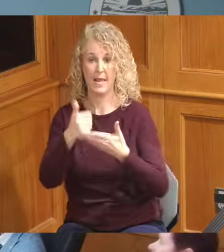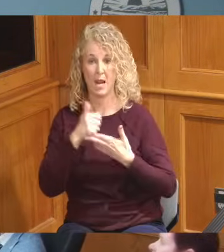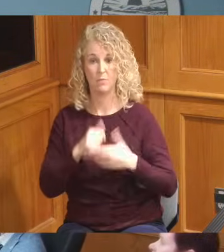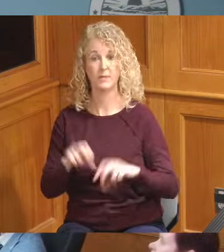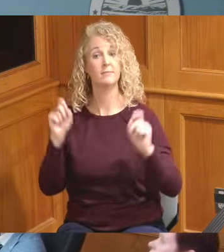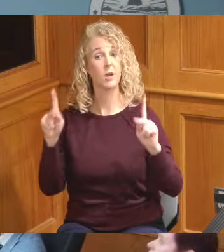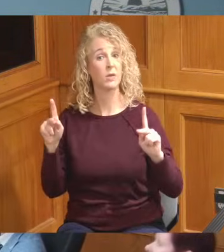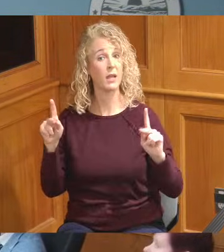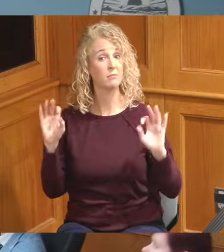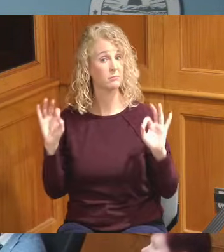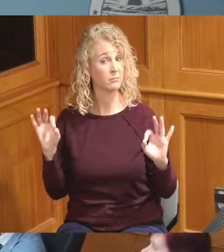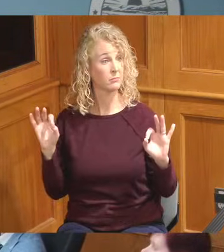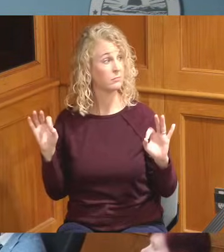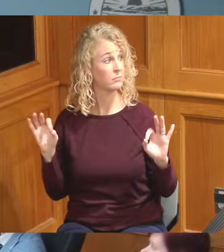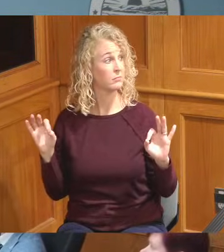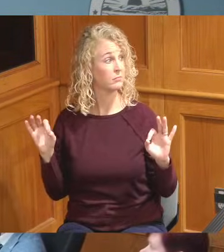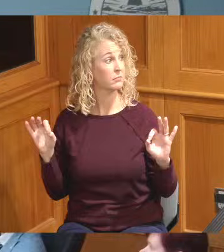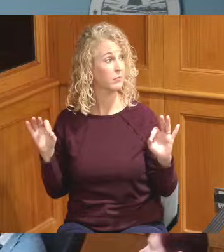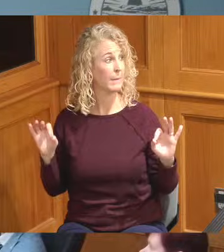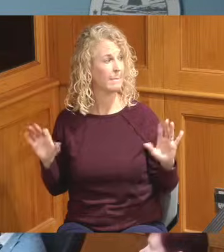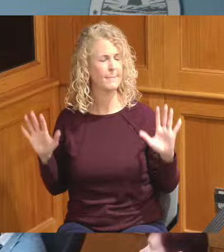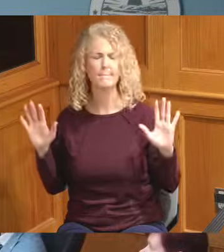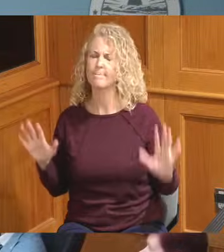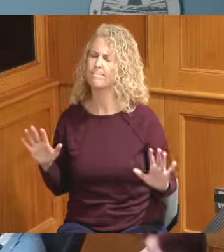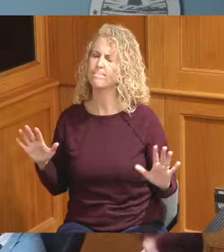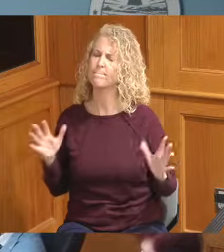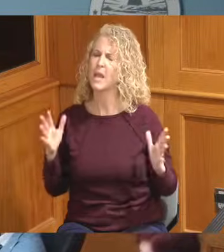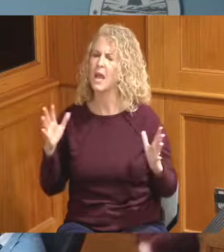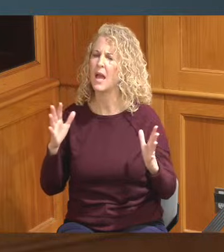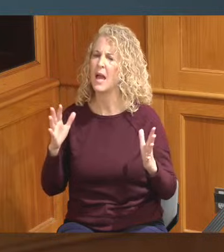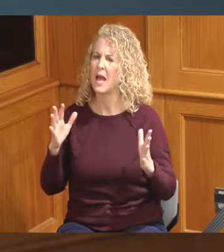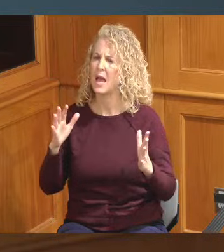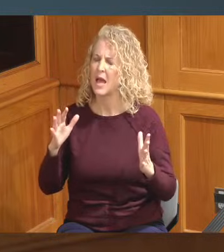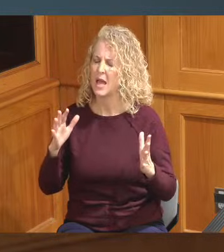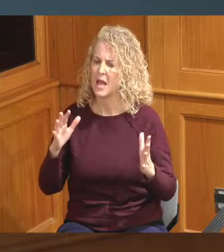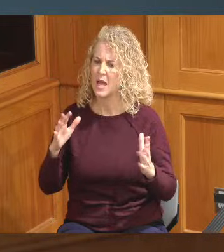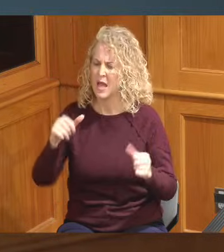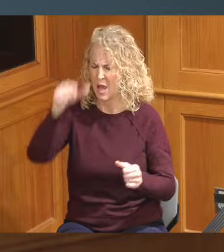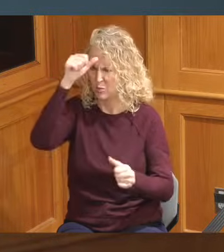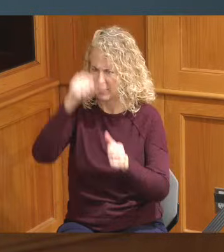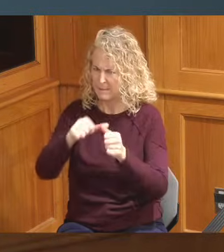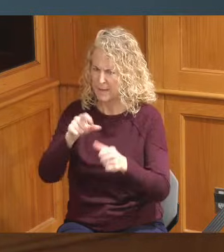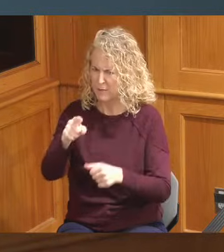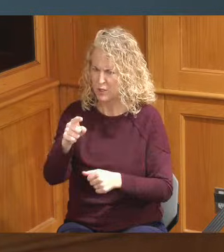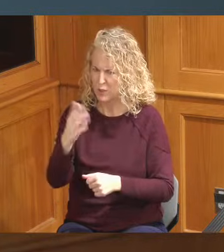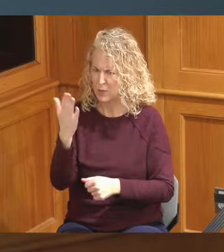you're done. And I just I want to remember also I remember you since you've been up there